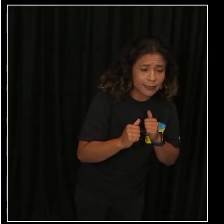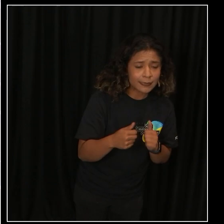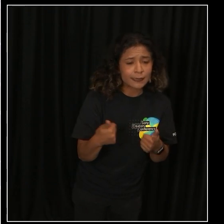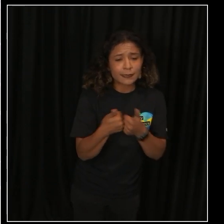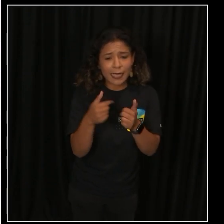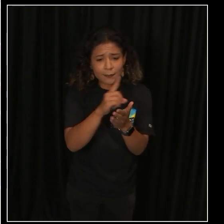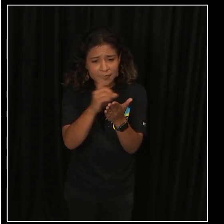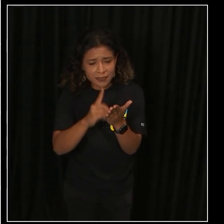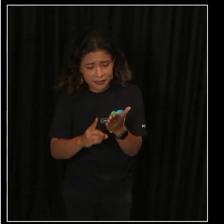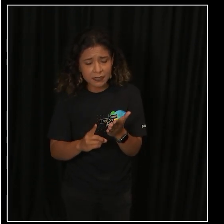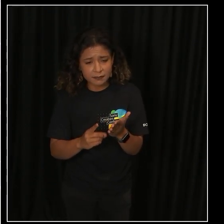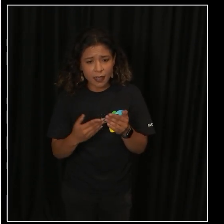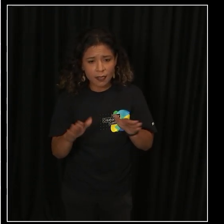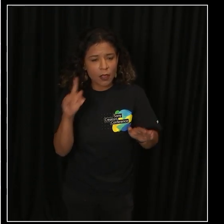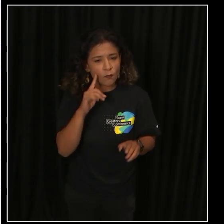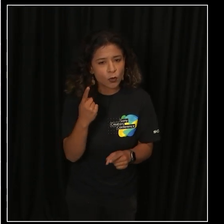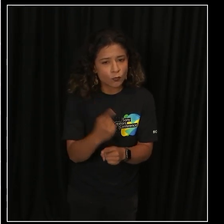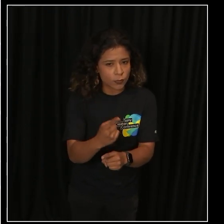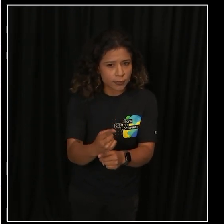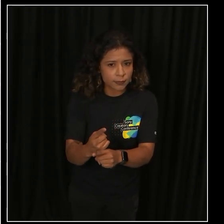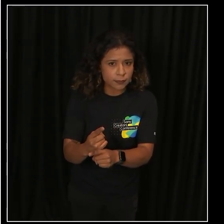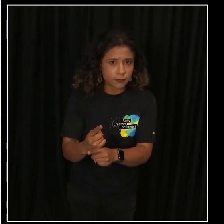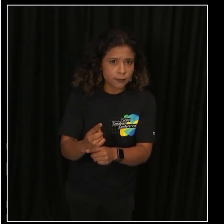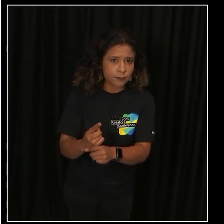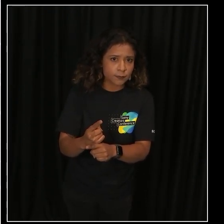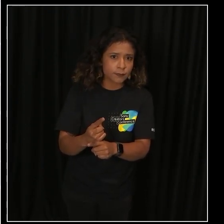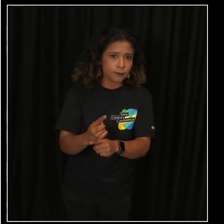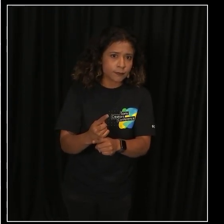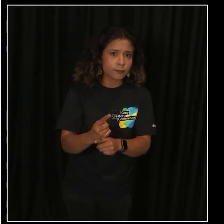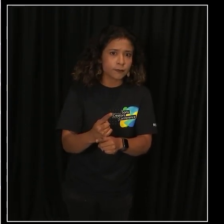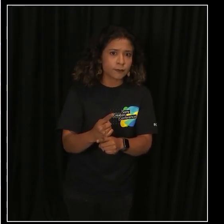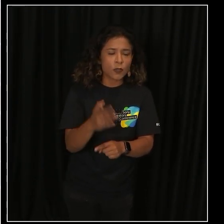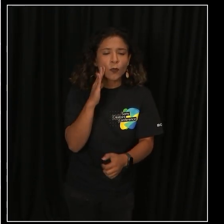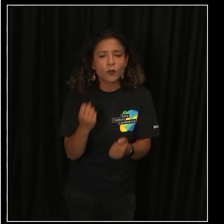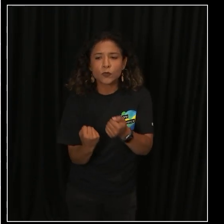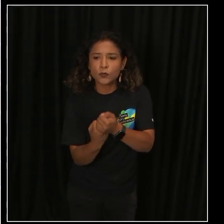So it's quite difficult for existing games to support VR later.